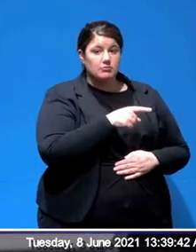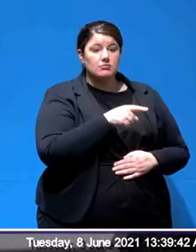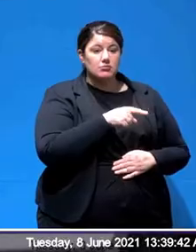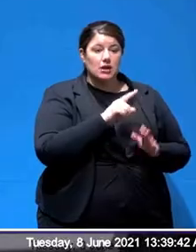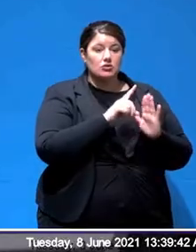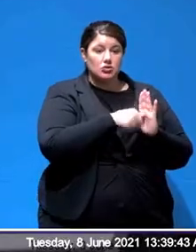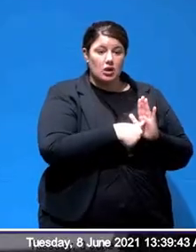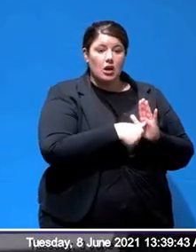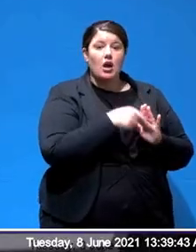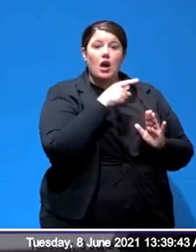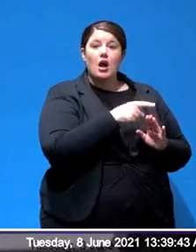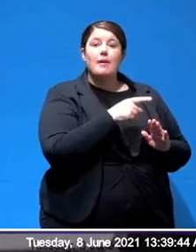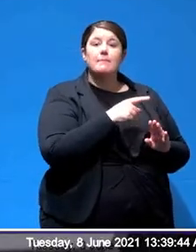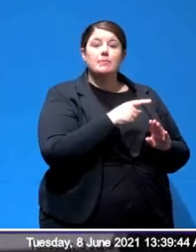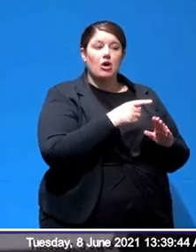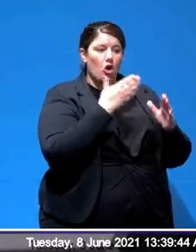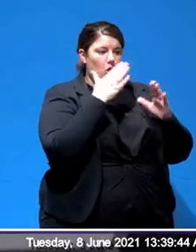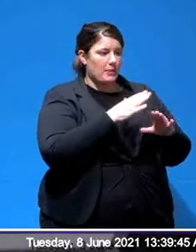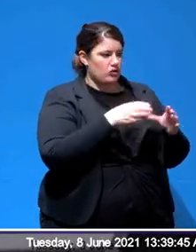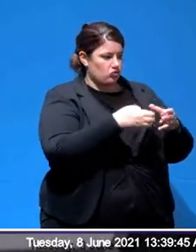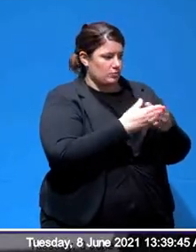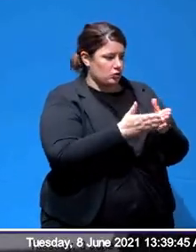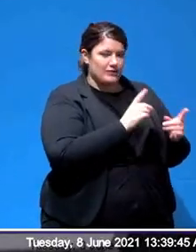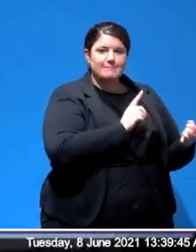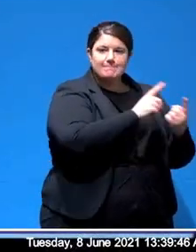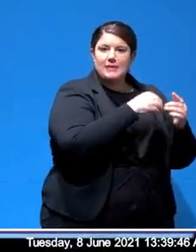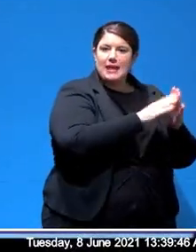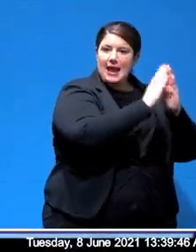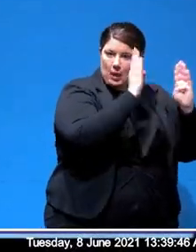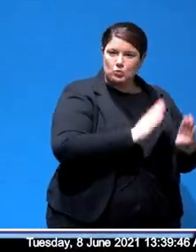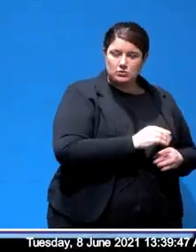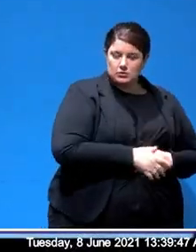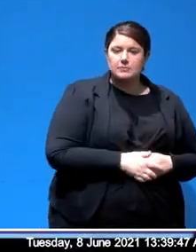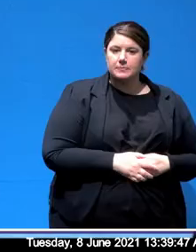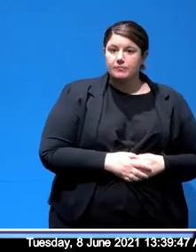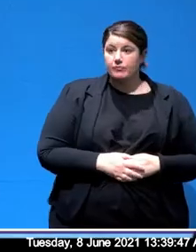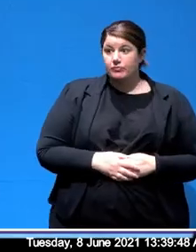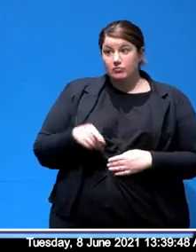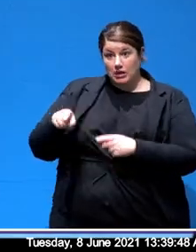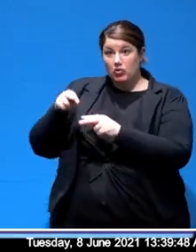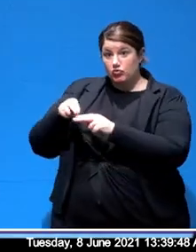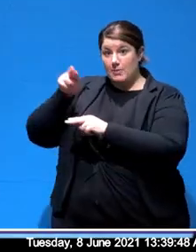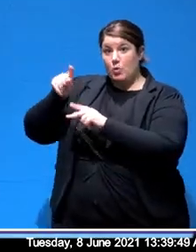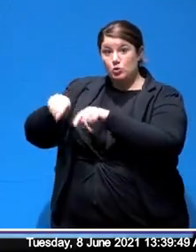disability services officers in the group homes, yes. Did they report to team supervisors?